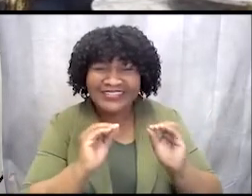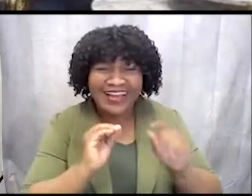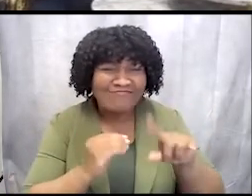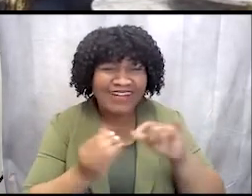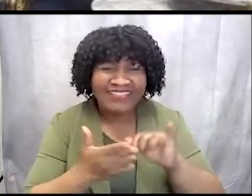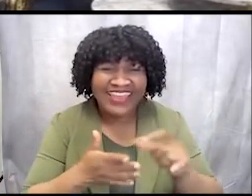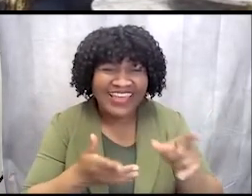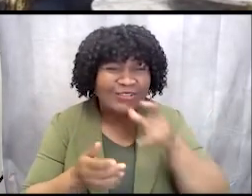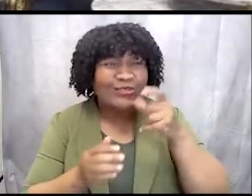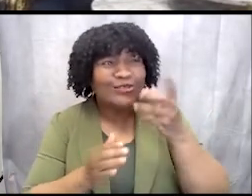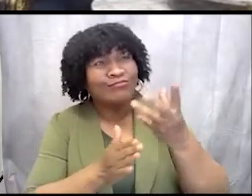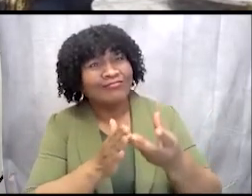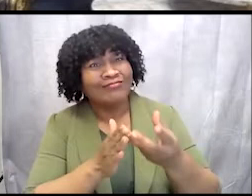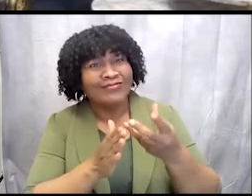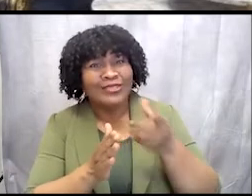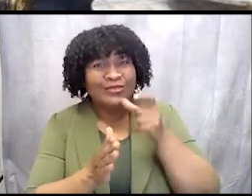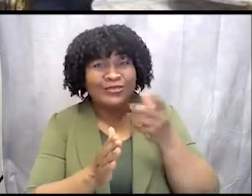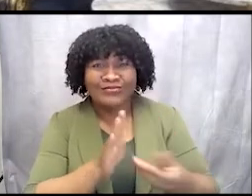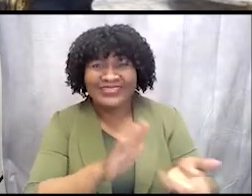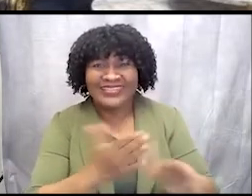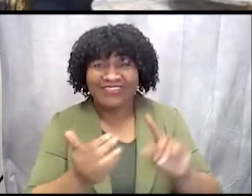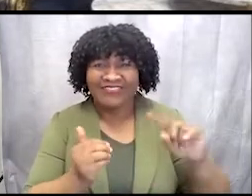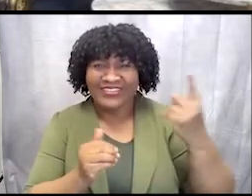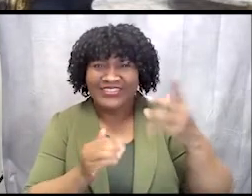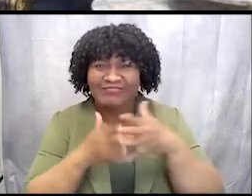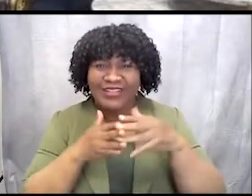And so for white kids and everybody else,